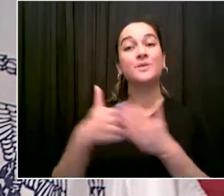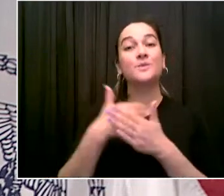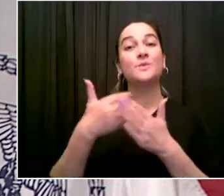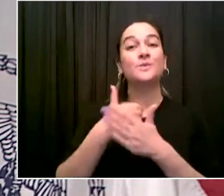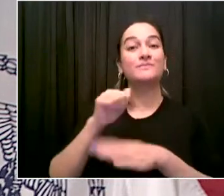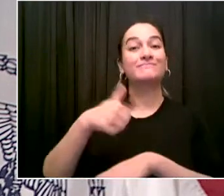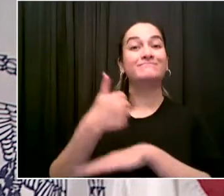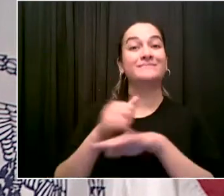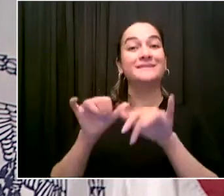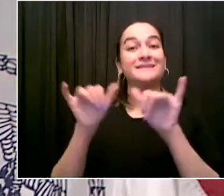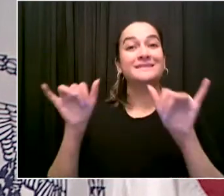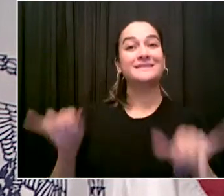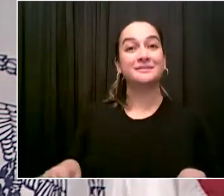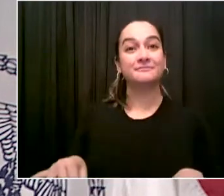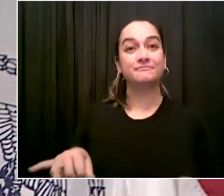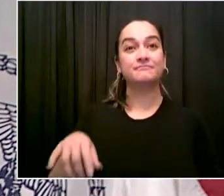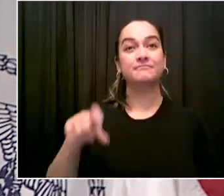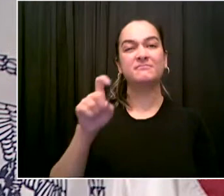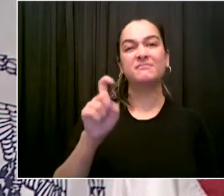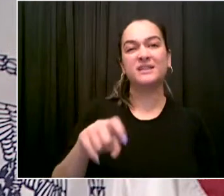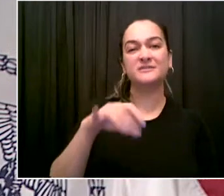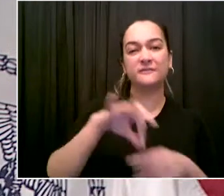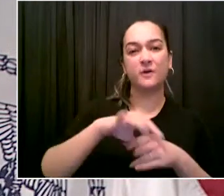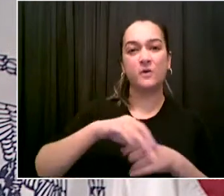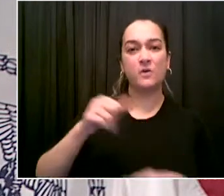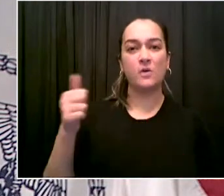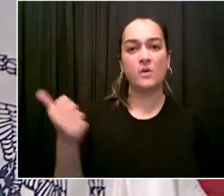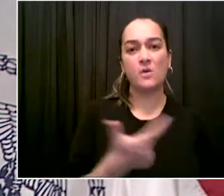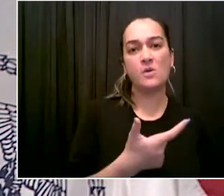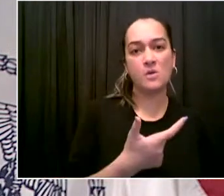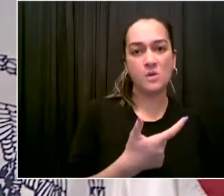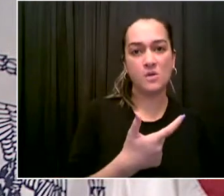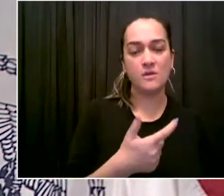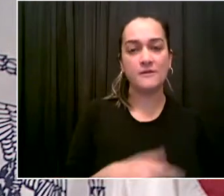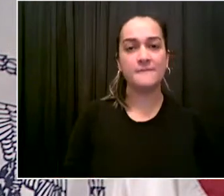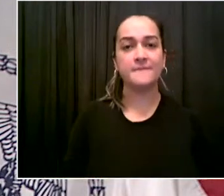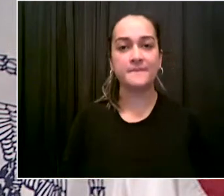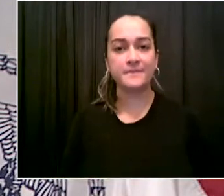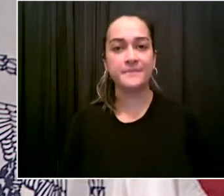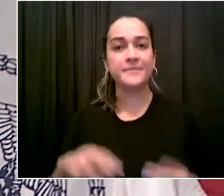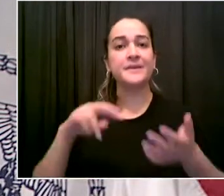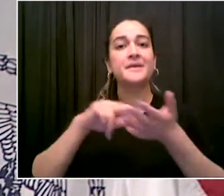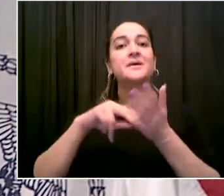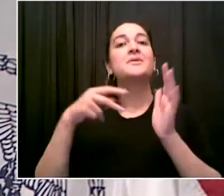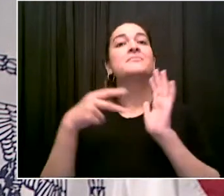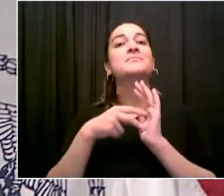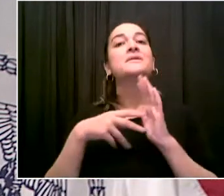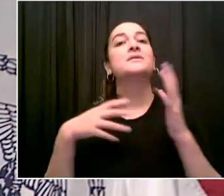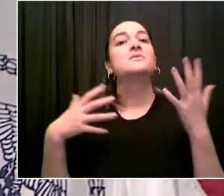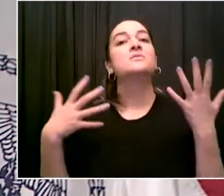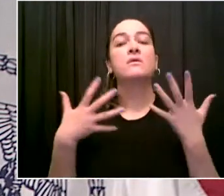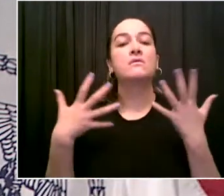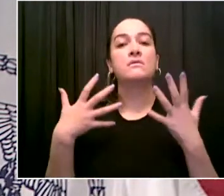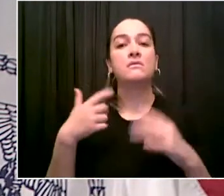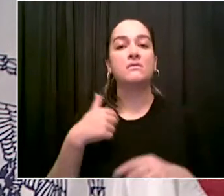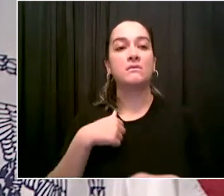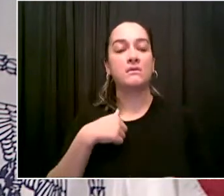BE THROWING AWAY